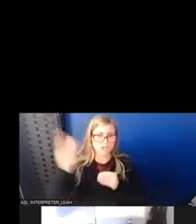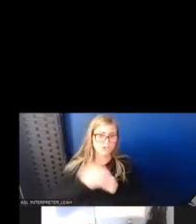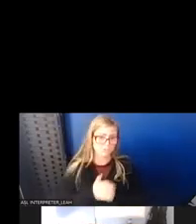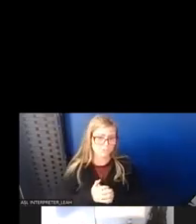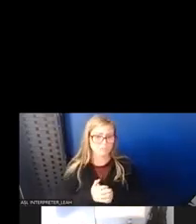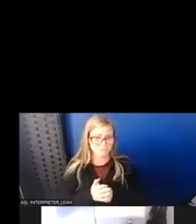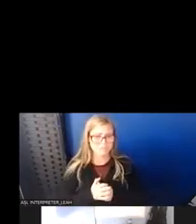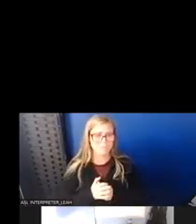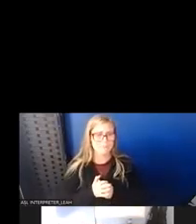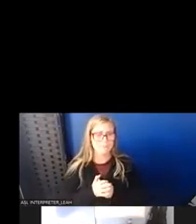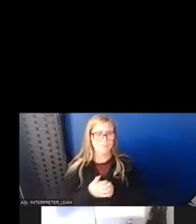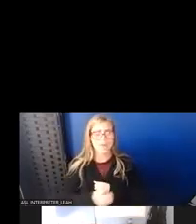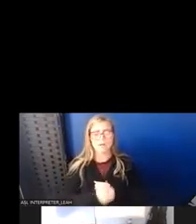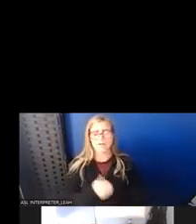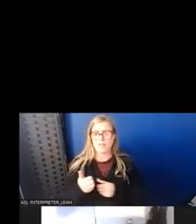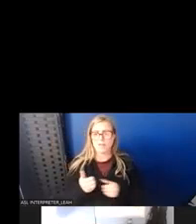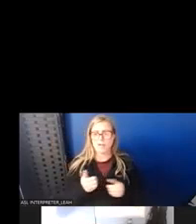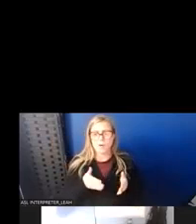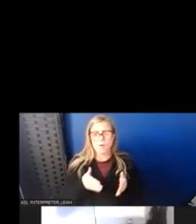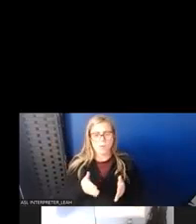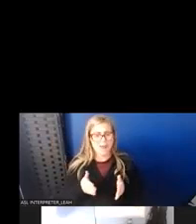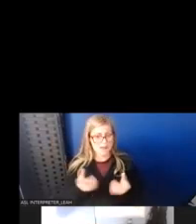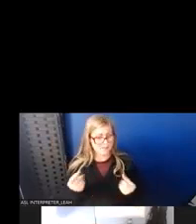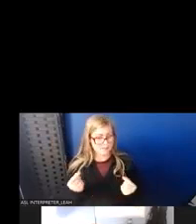Another way of doing that is maybe doing something like